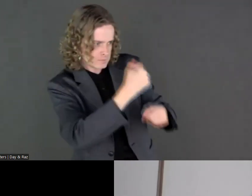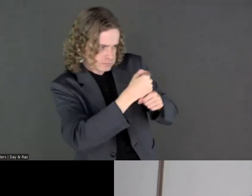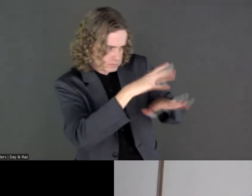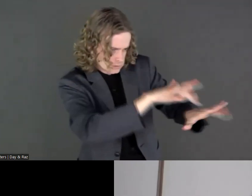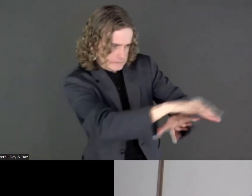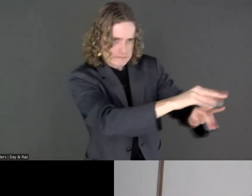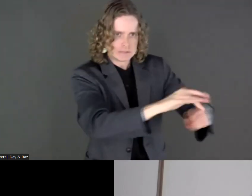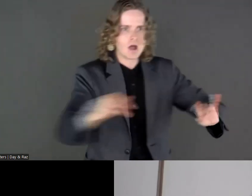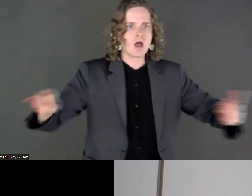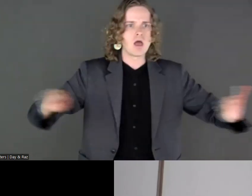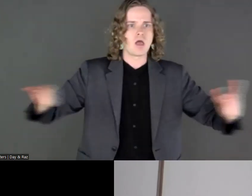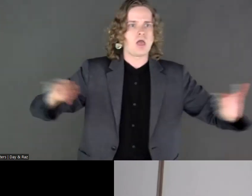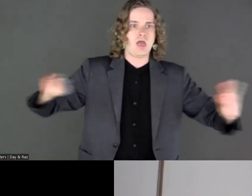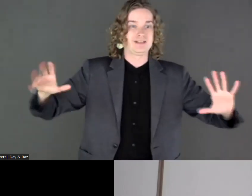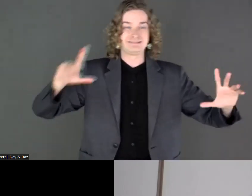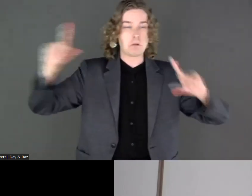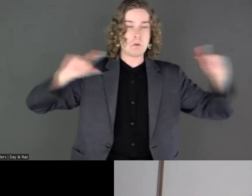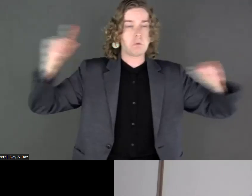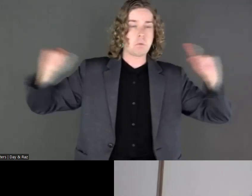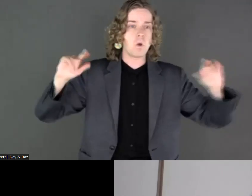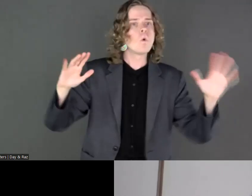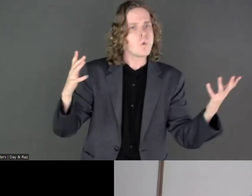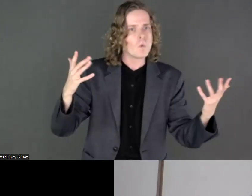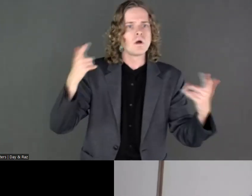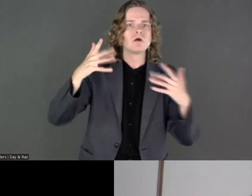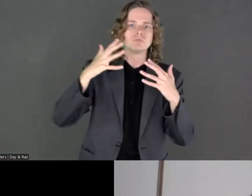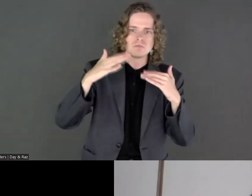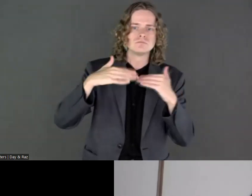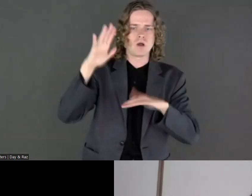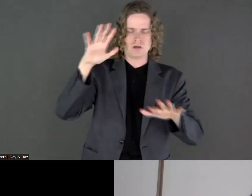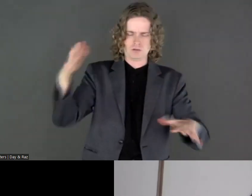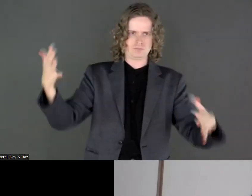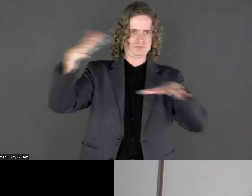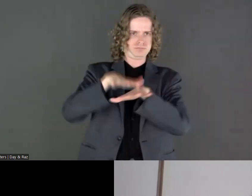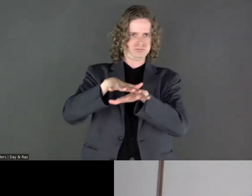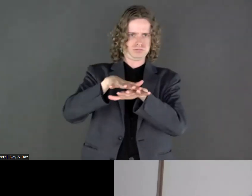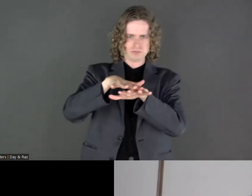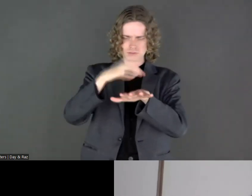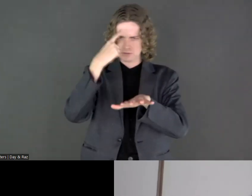which is very important for us whether the humanitarian assistance should be spread to